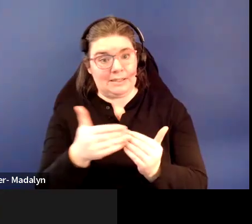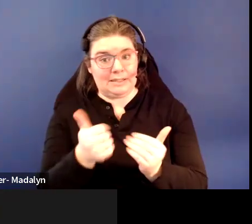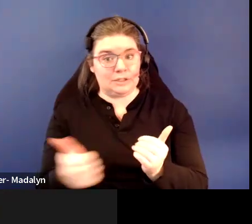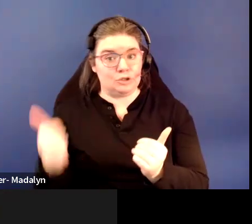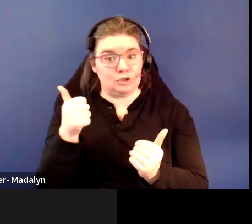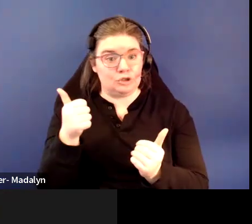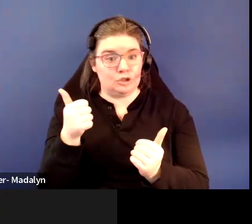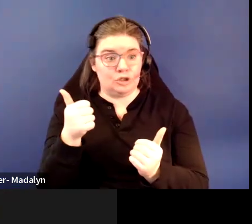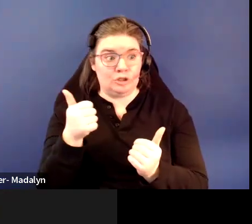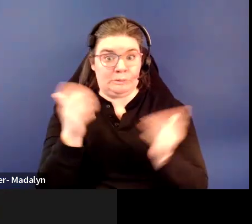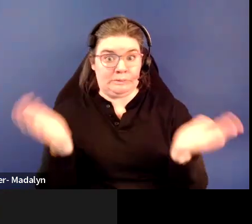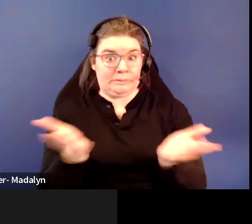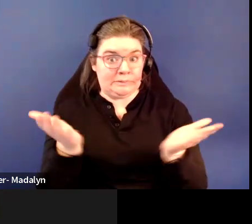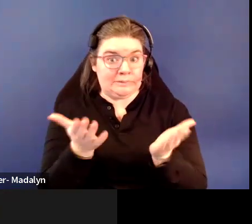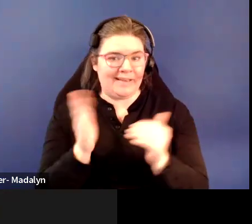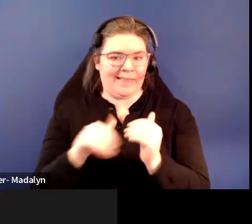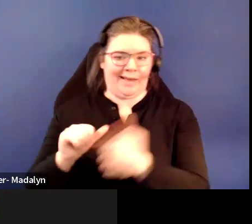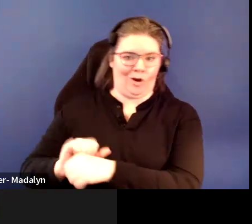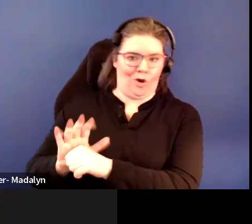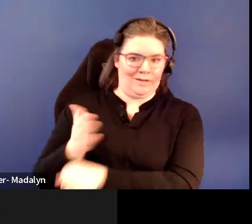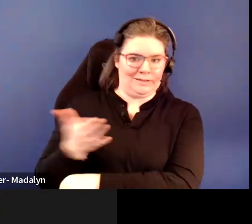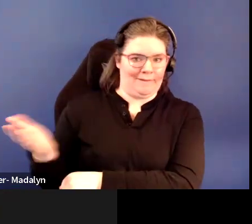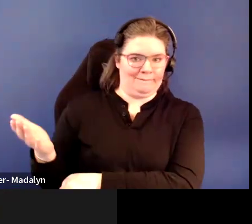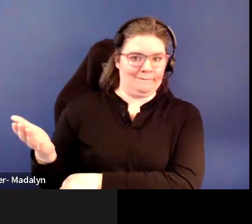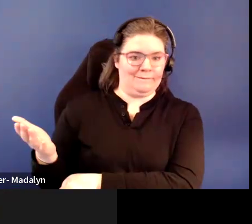Carolyn Grawi: push versus some of the covid stuff.